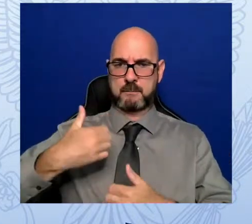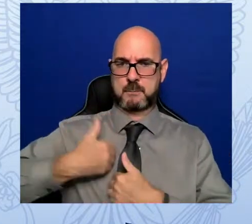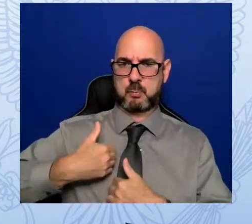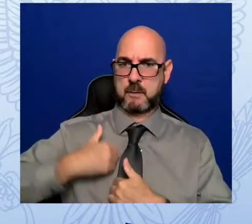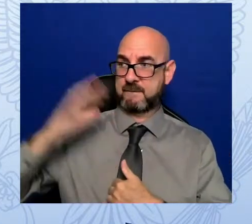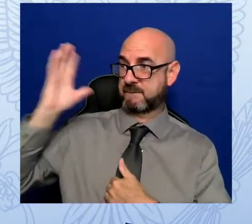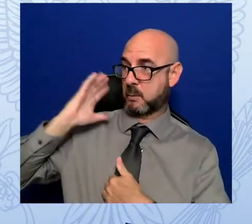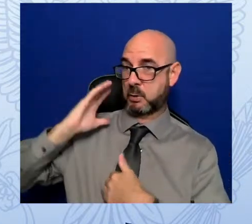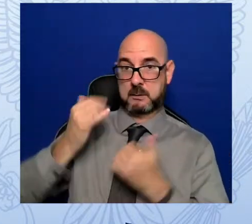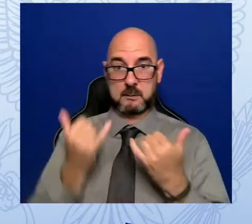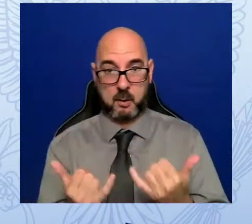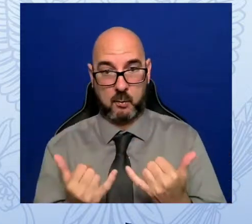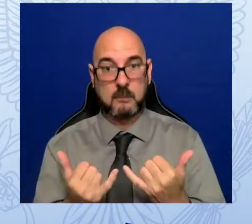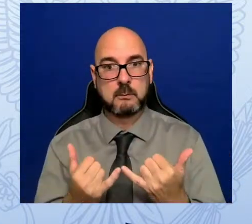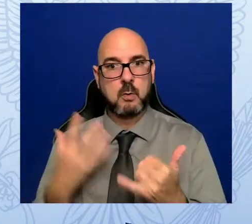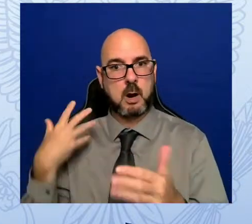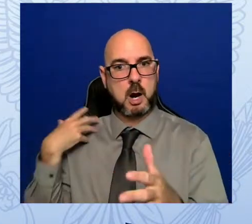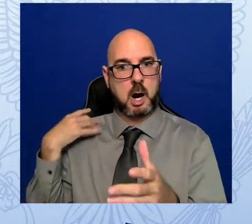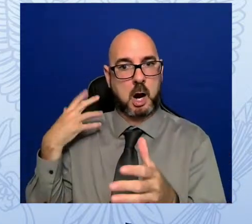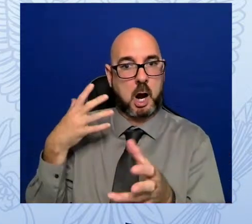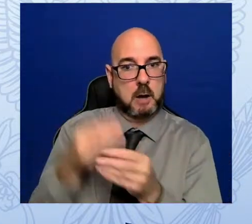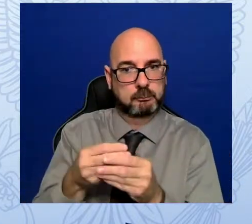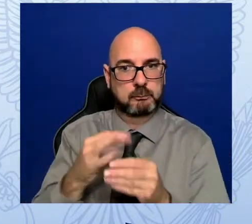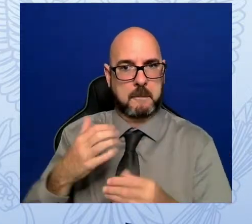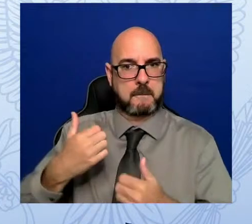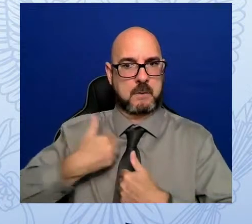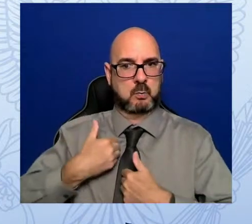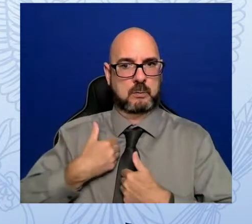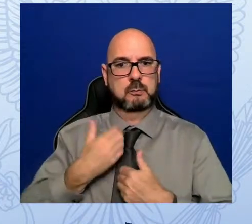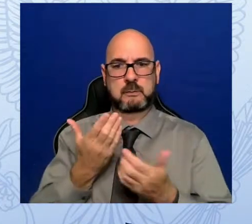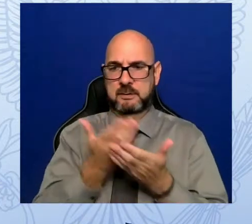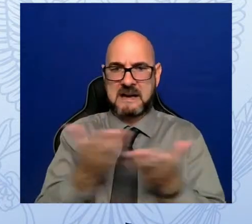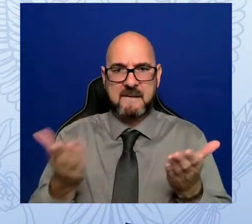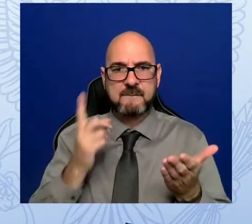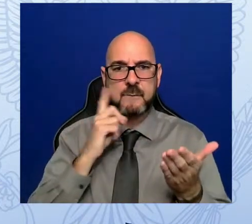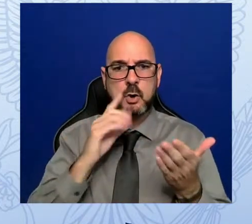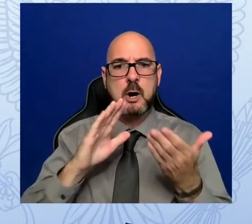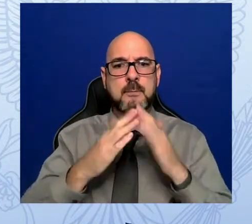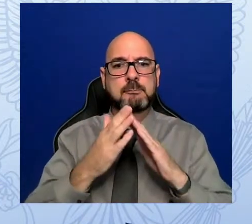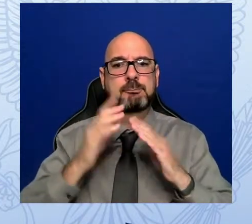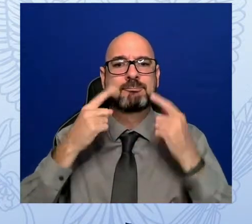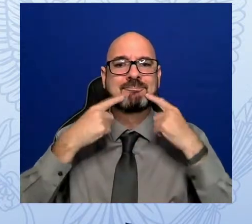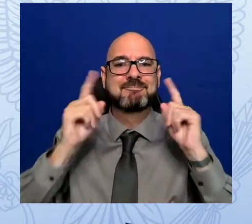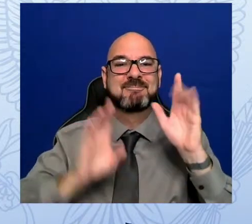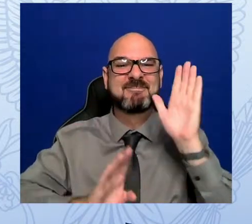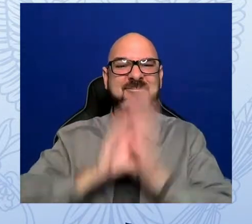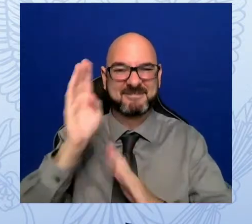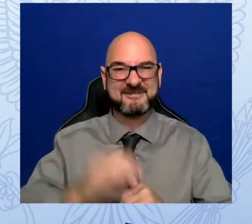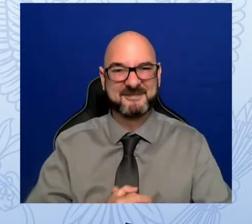the resources you need to thrive. The Bidens are a military family.